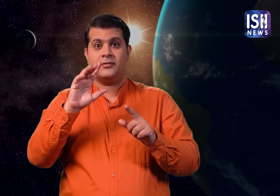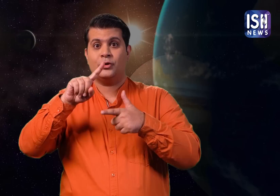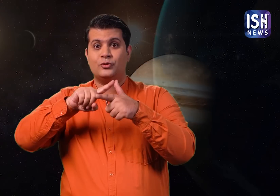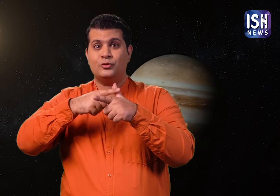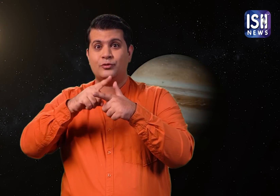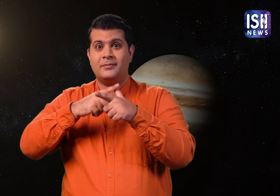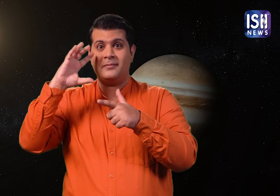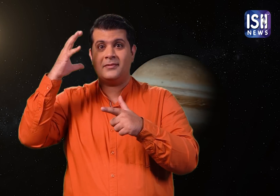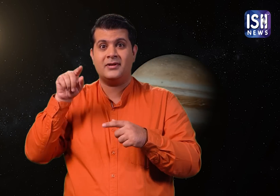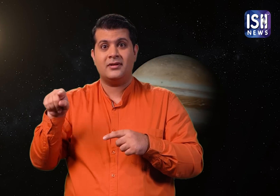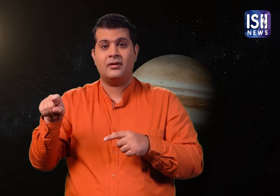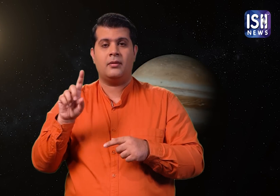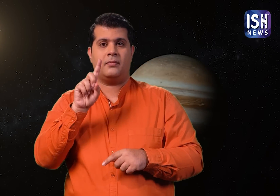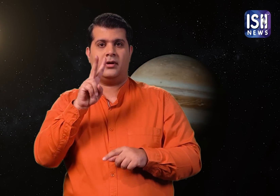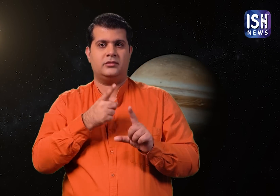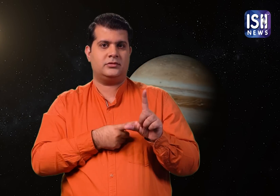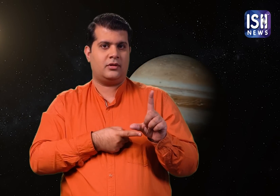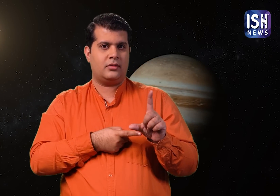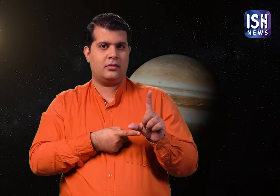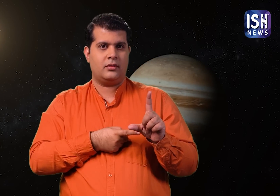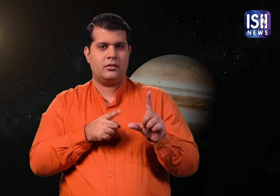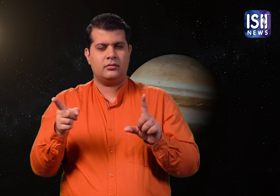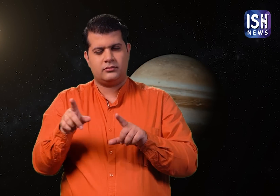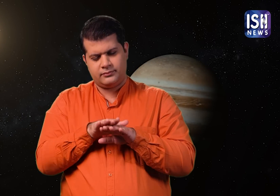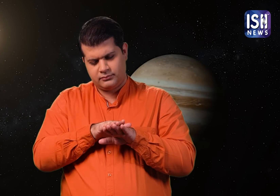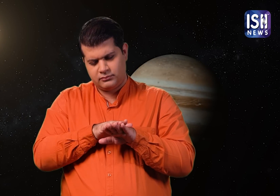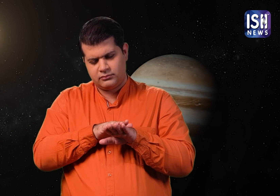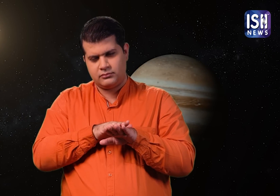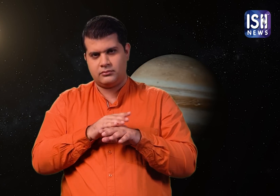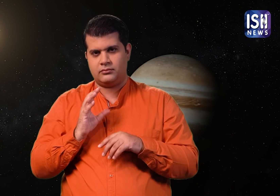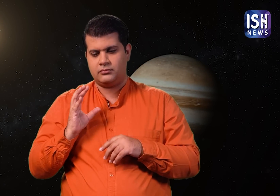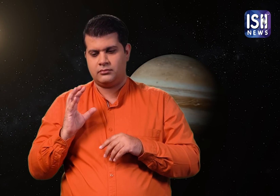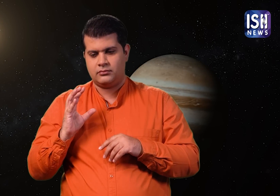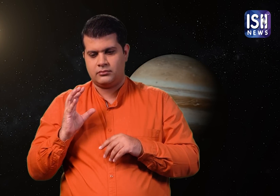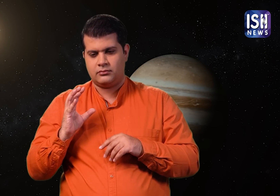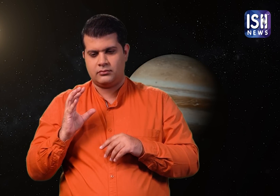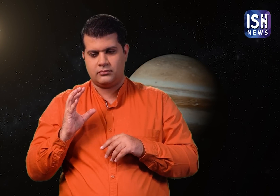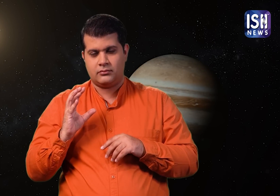However, Jupiter takes approximately 12 years to complete one orbit around the Sun.